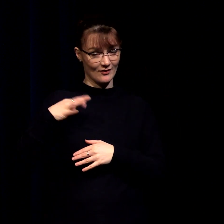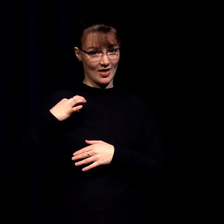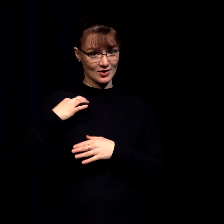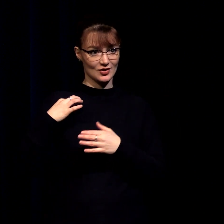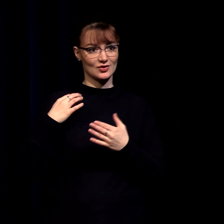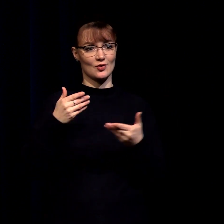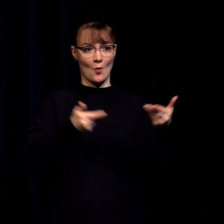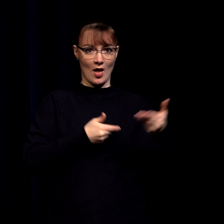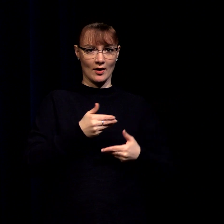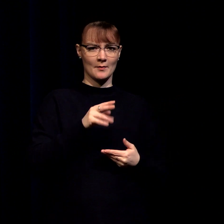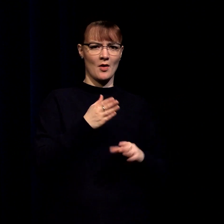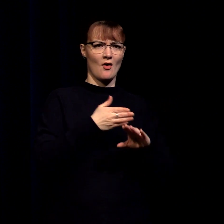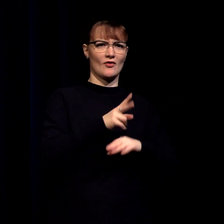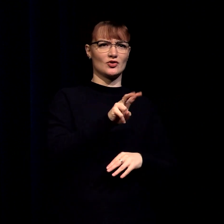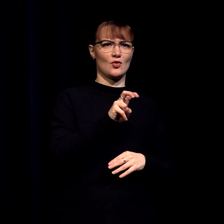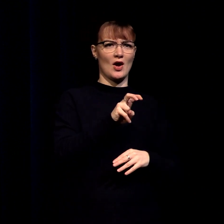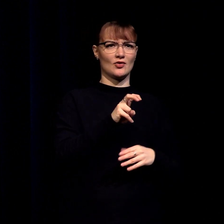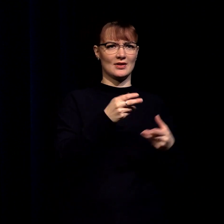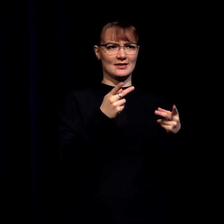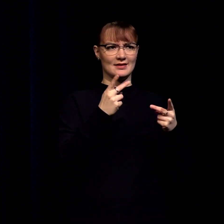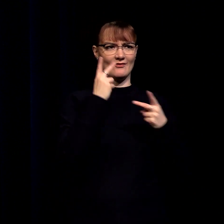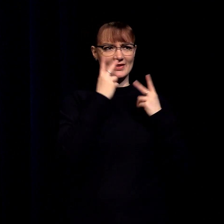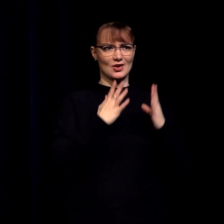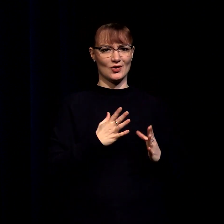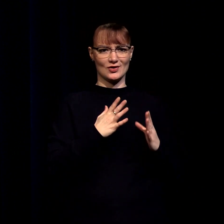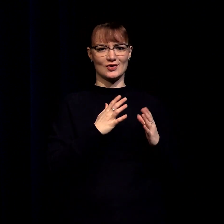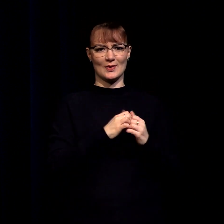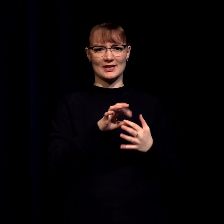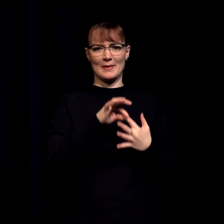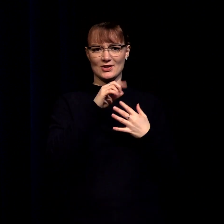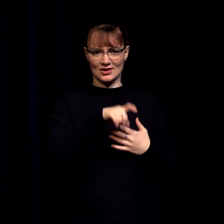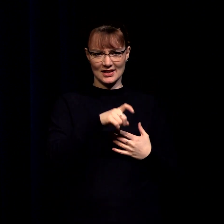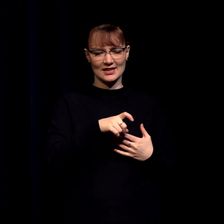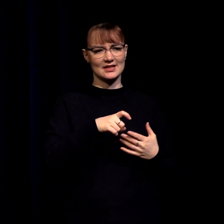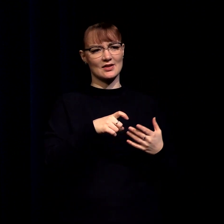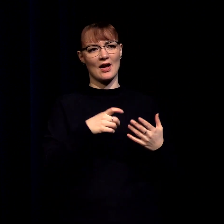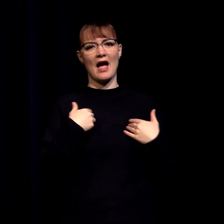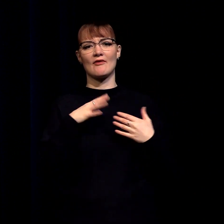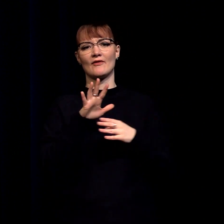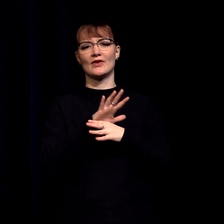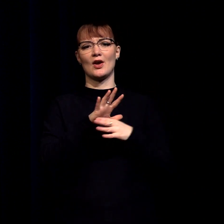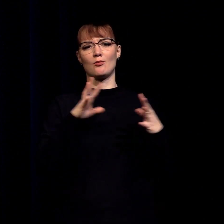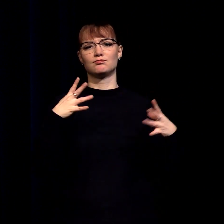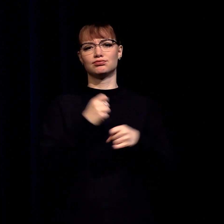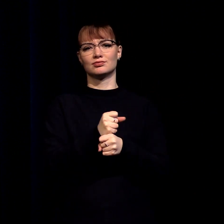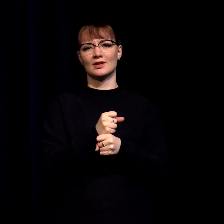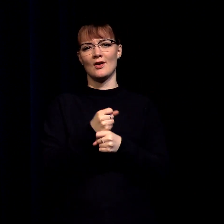200 guests with special needs hey we already got a video put together we just want to celebrate what God did here the